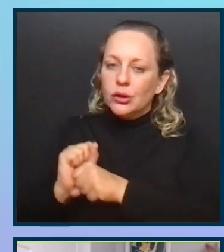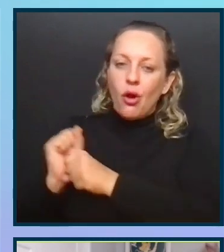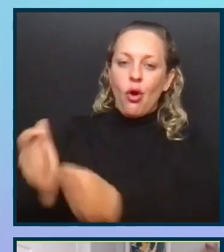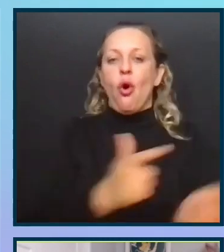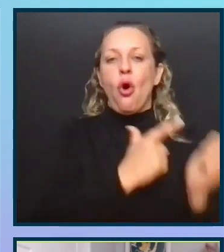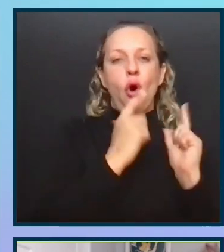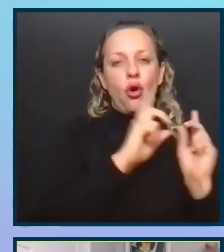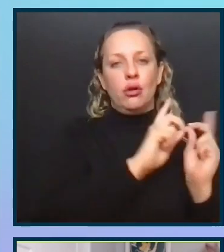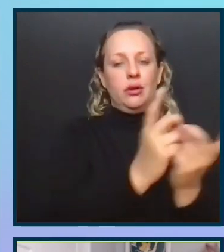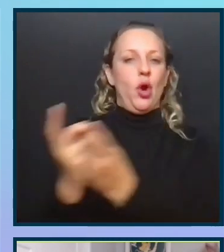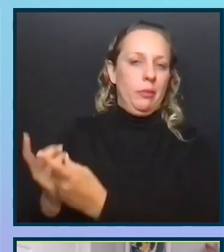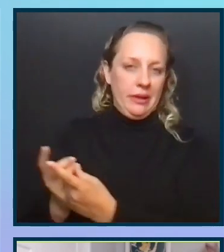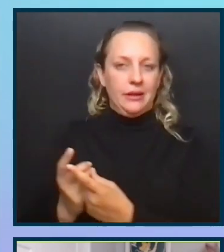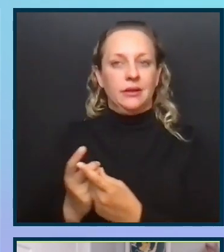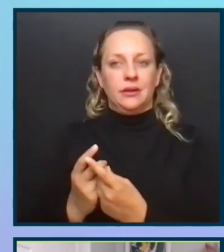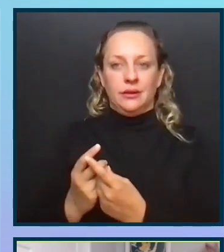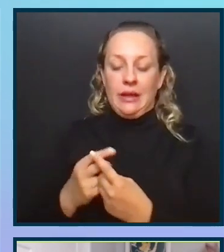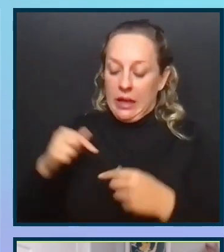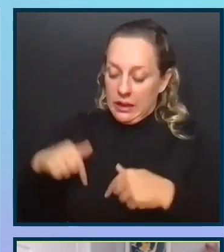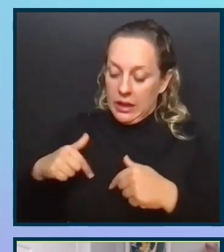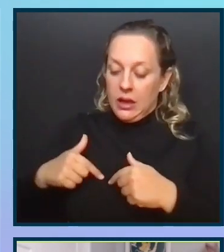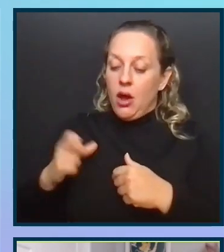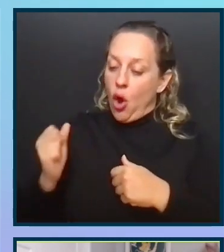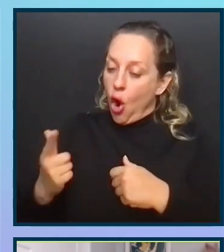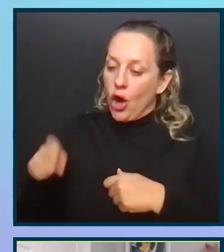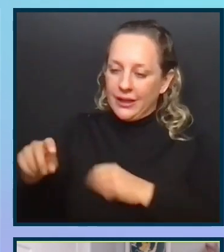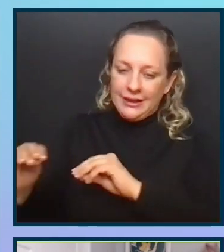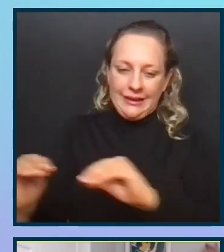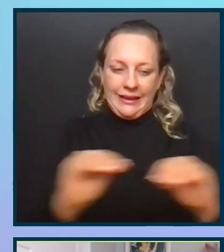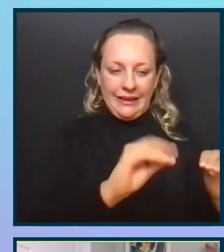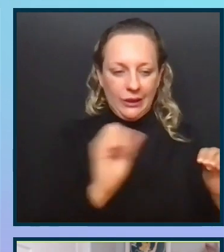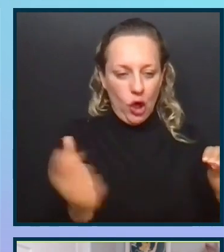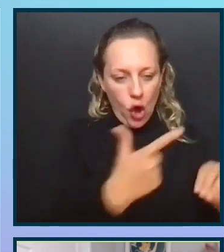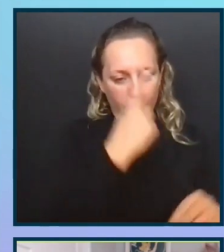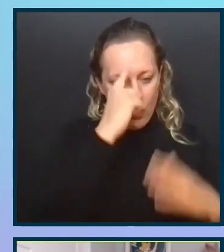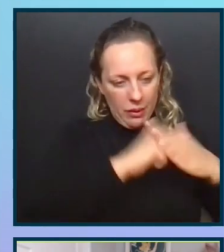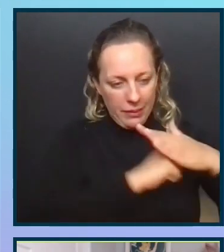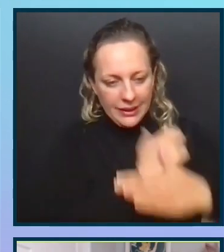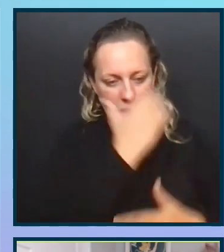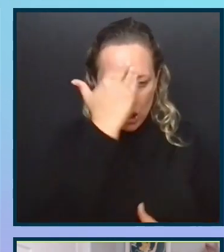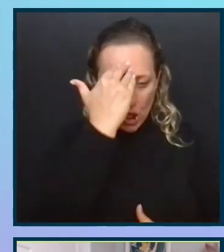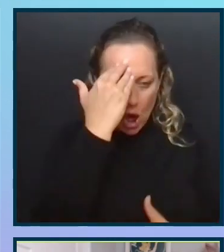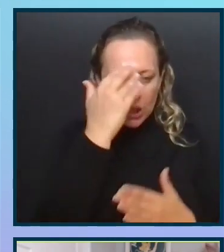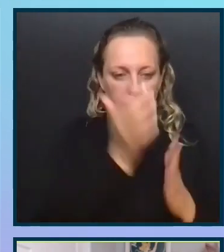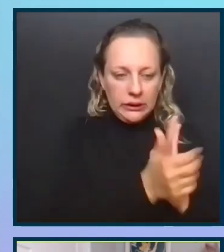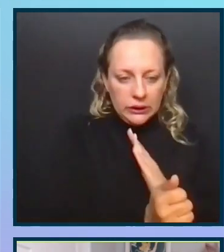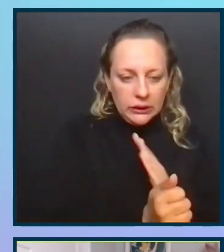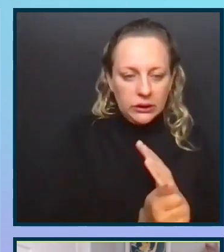to have that baseline knowledge, right? The skills, the tools, and the means to make their work accessible.